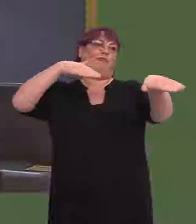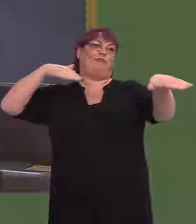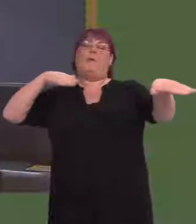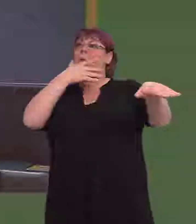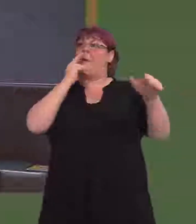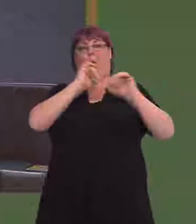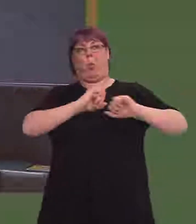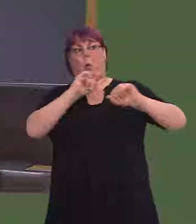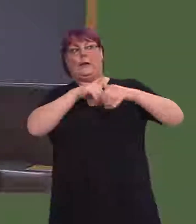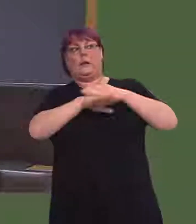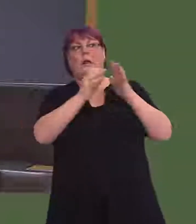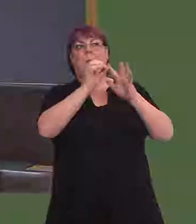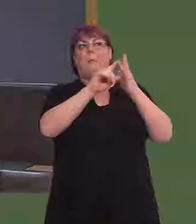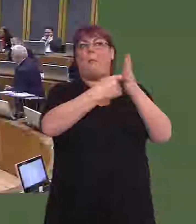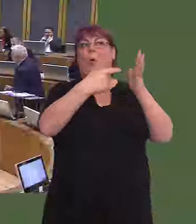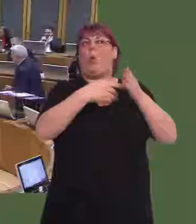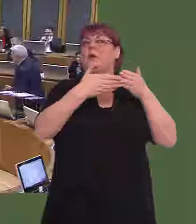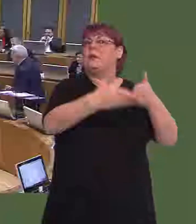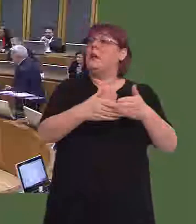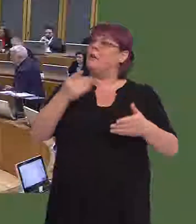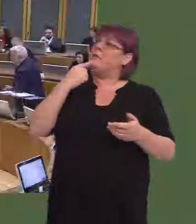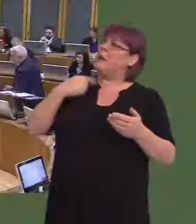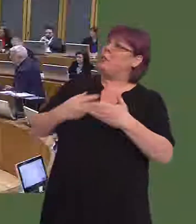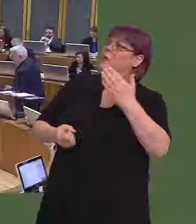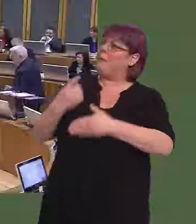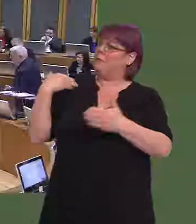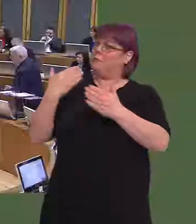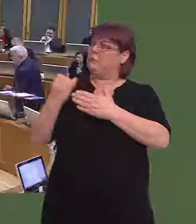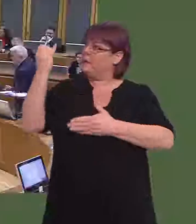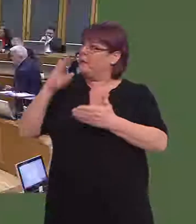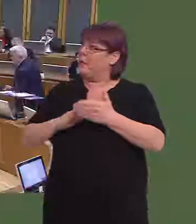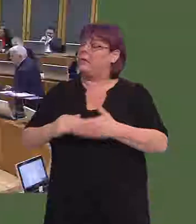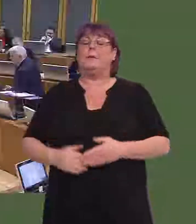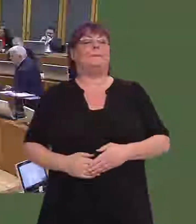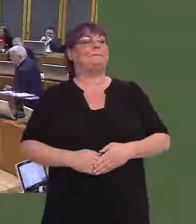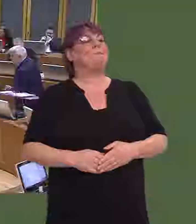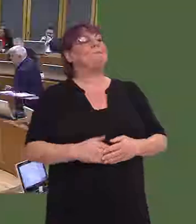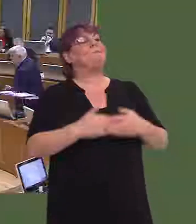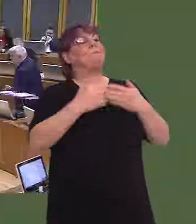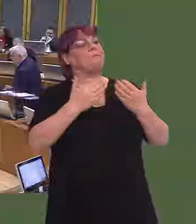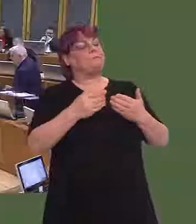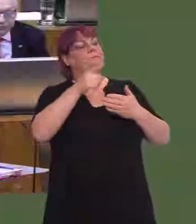Six months later, can you tell us what work has been done on that, please? Carwyn Jones AM: Well, the issue of physical infrastructure at the ports to deal with issues